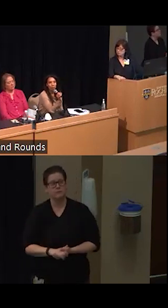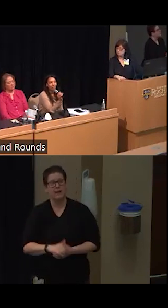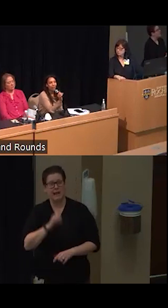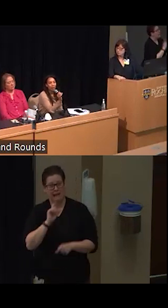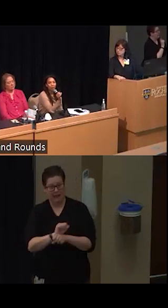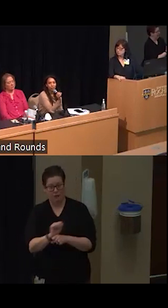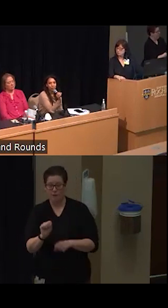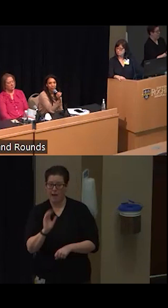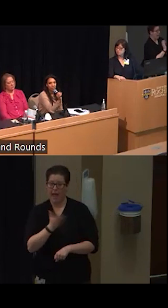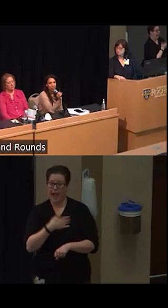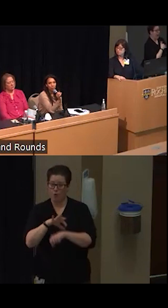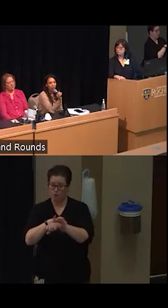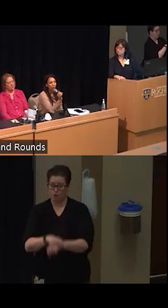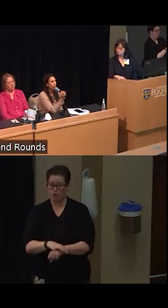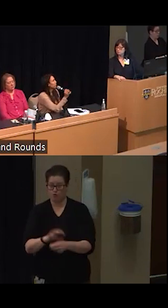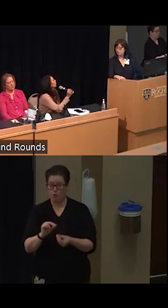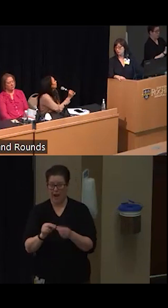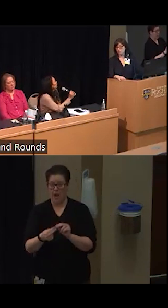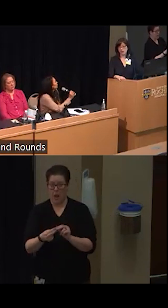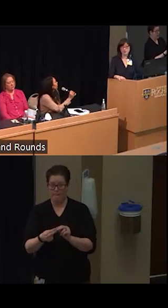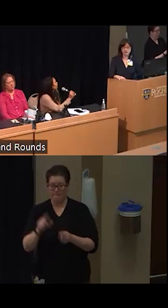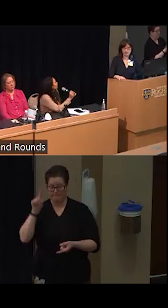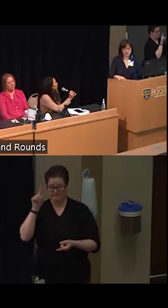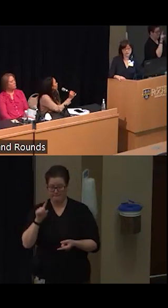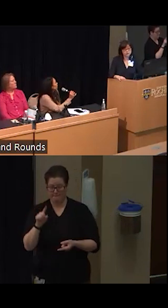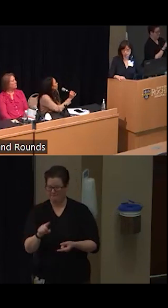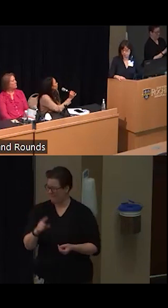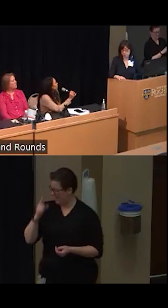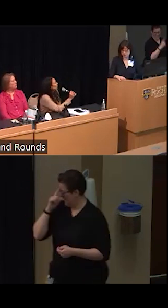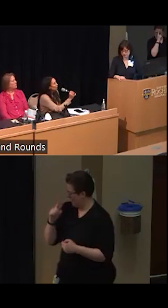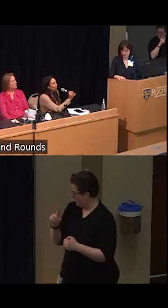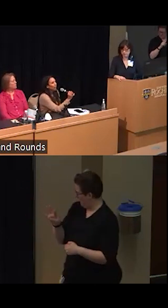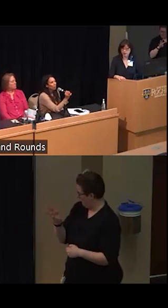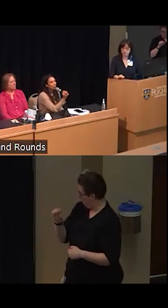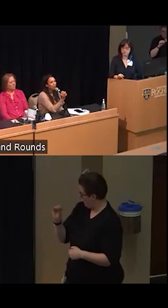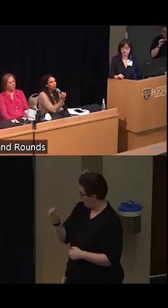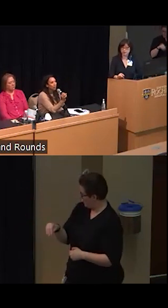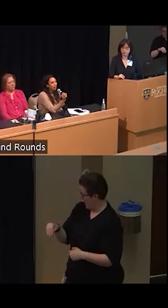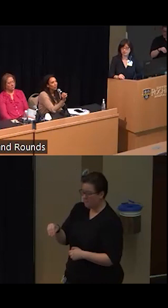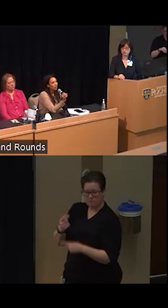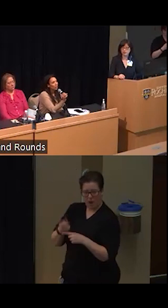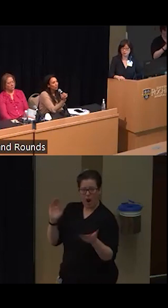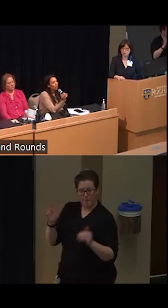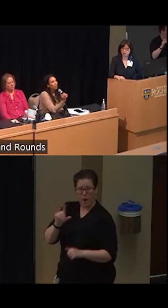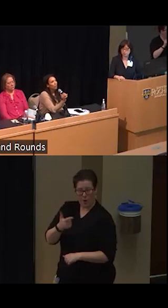brought down our restraint number I'd probably buy at least 40 percent yeah um comparing 2021 to